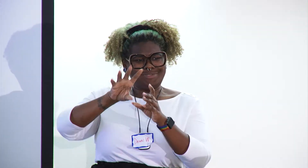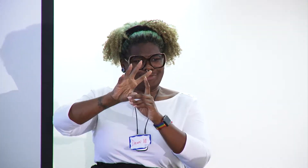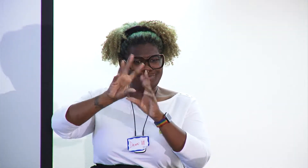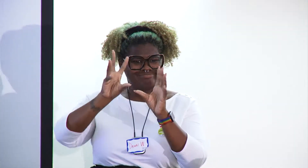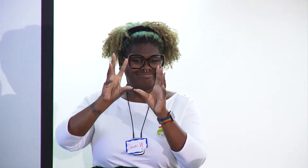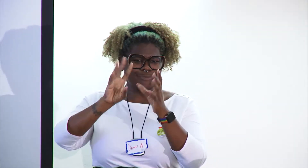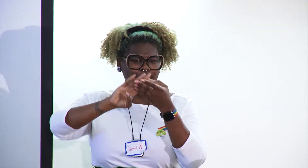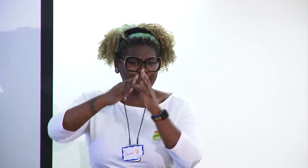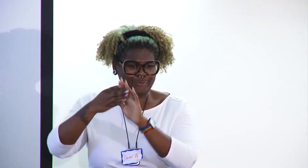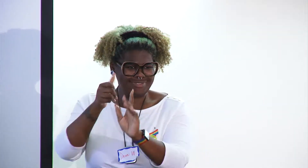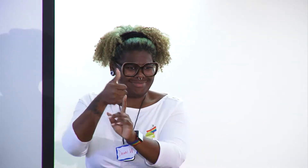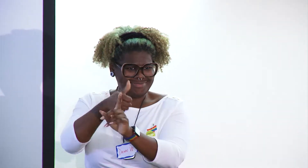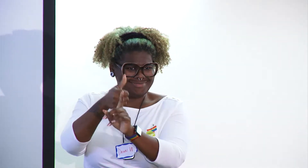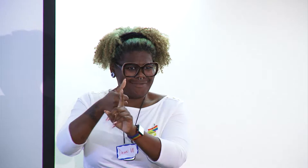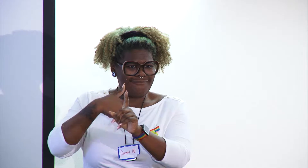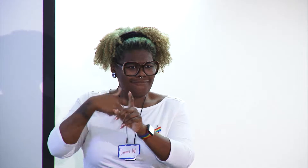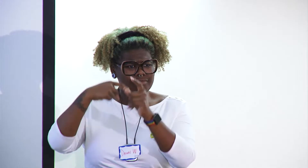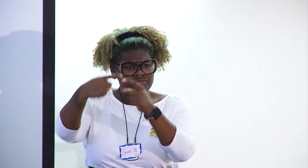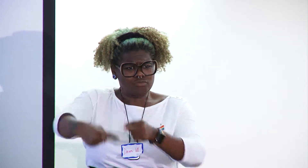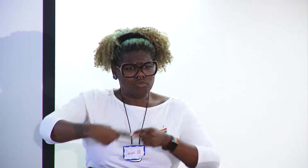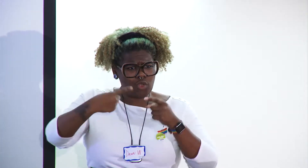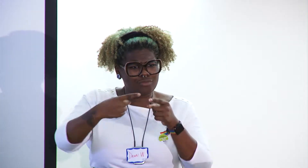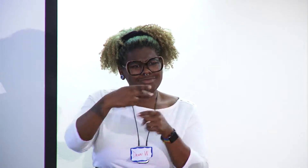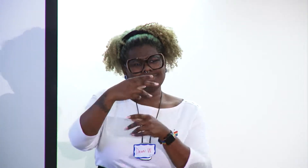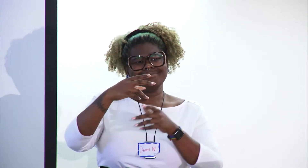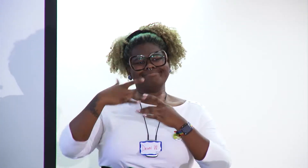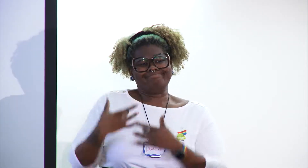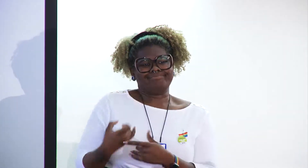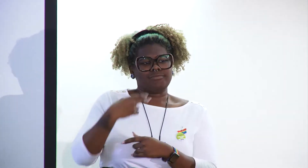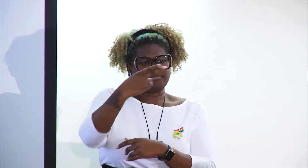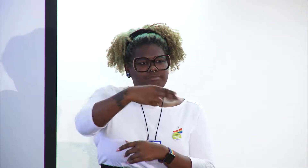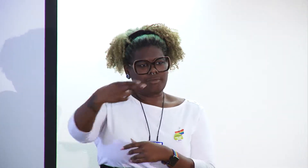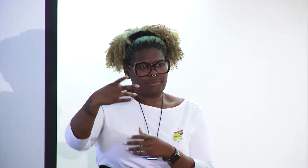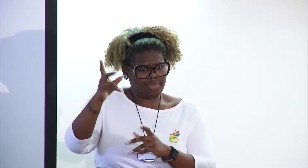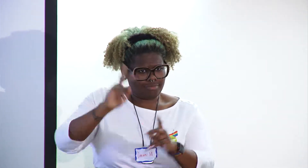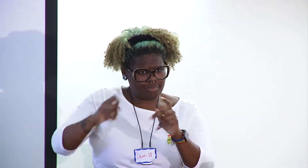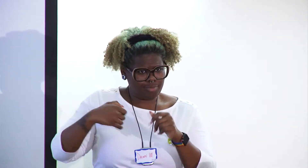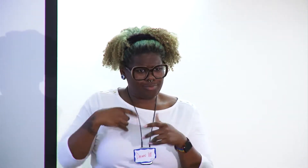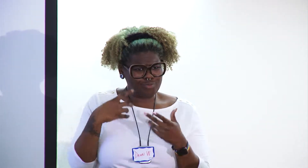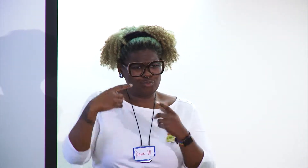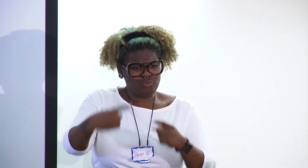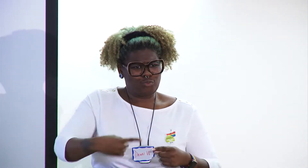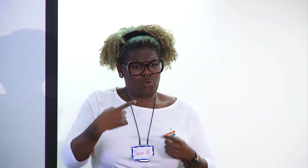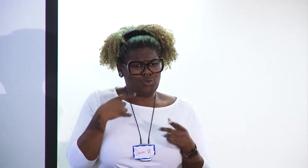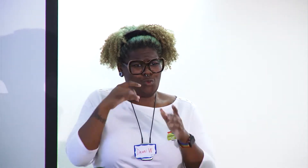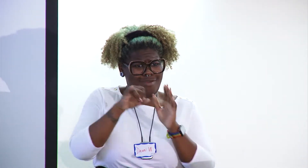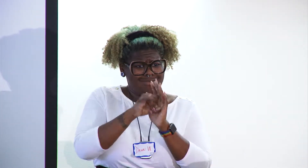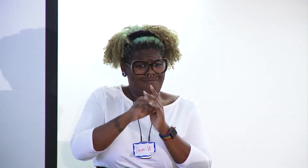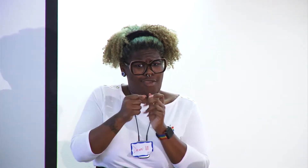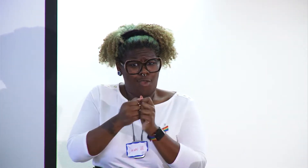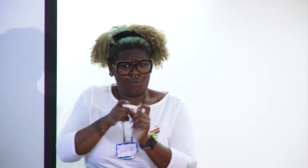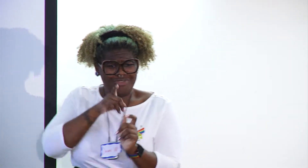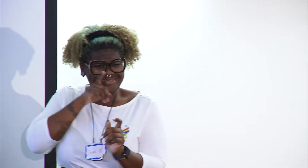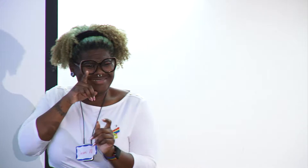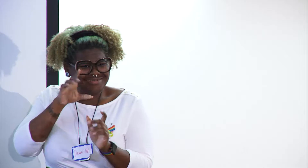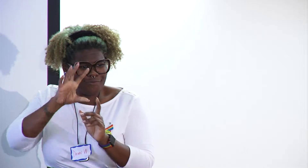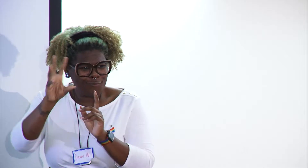of that lack of interaction with the community and environment that surrounds them. Oftentimes, hard-of-hearing people